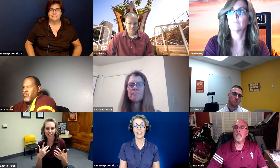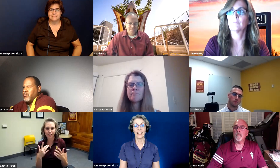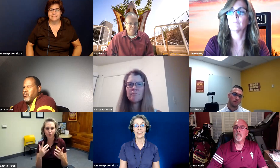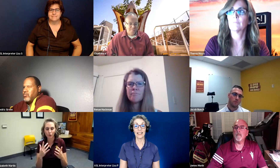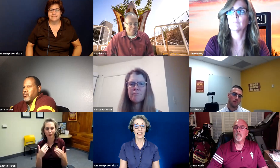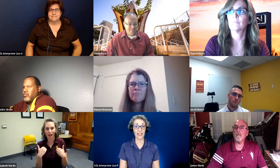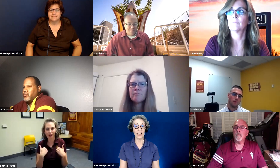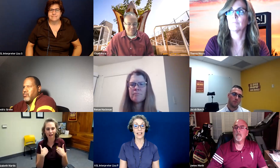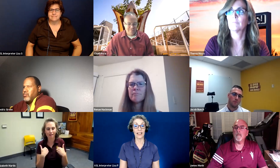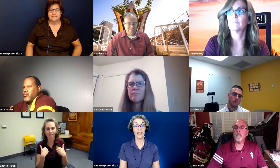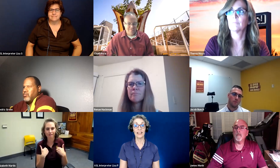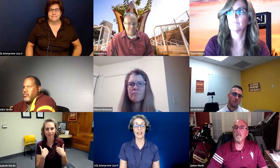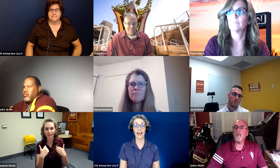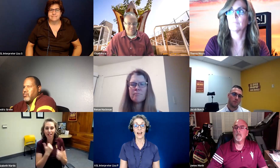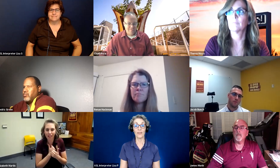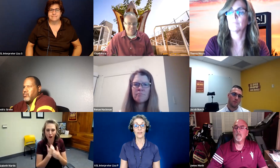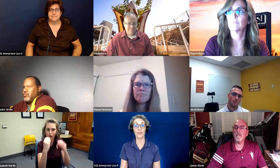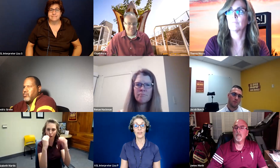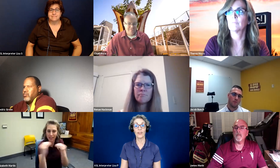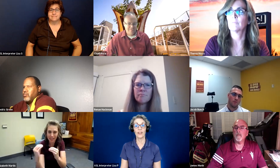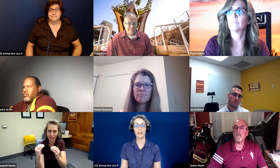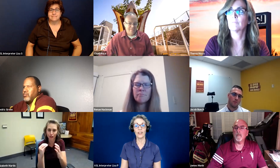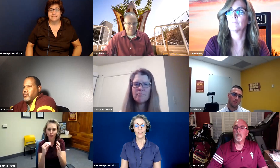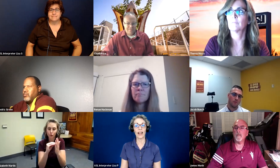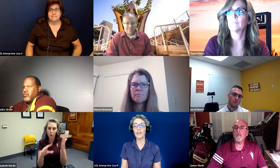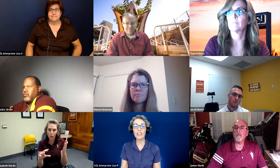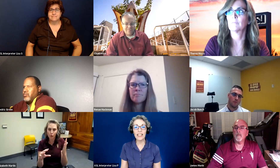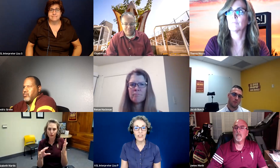And it's exciting to have, you know, I love to teach,